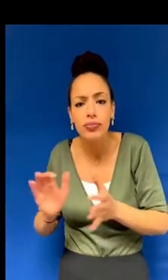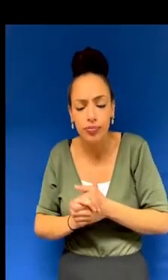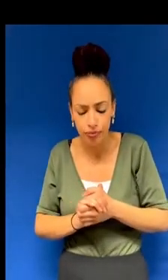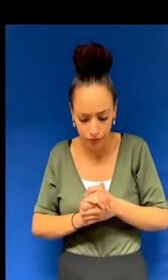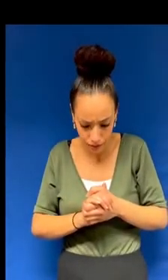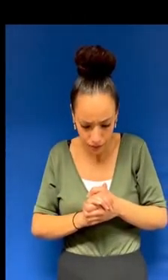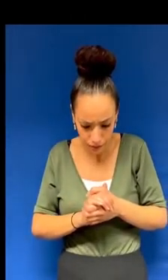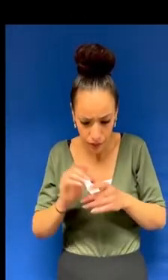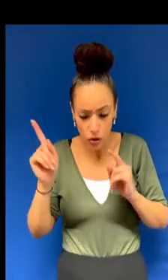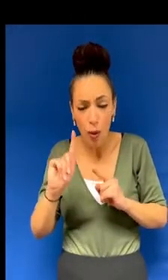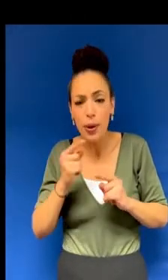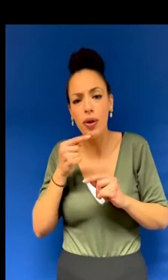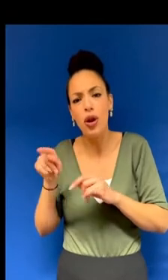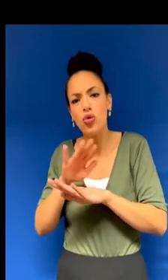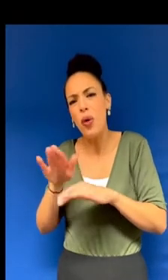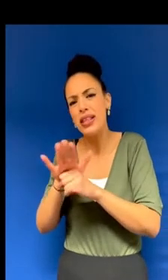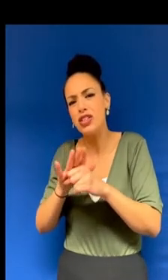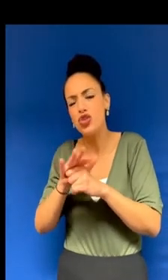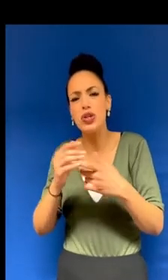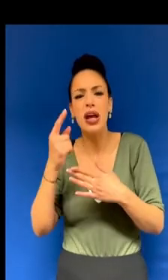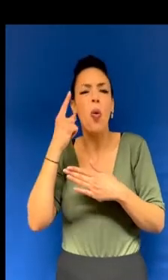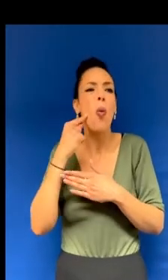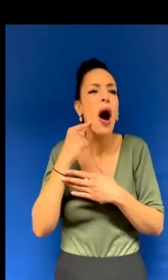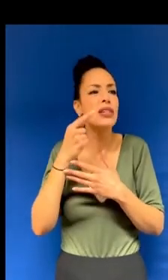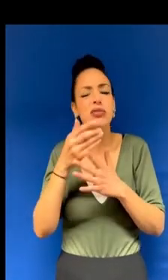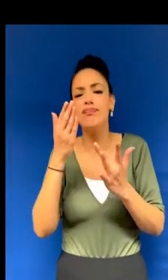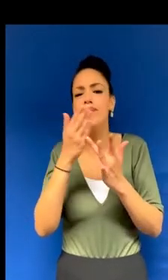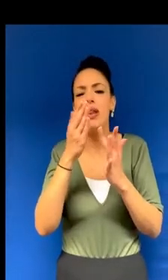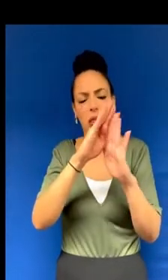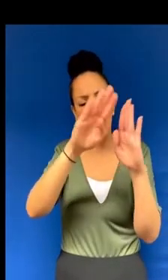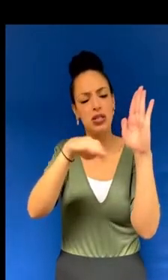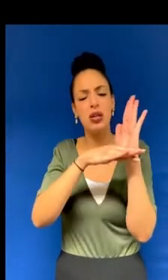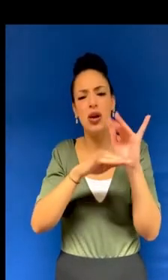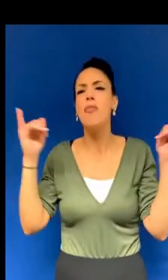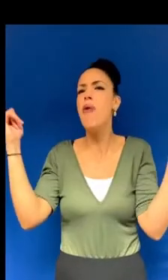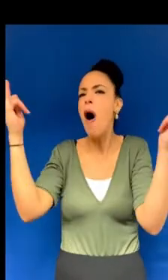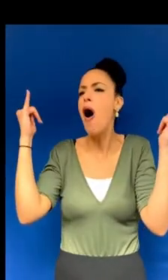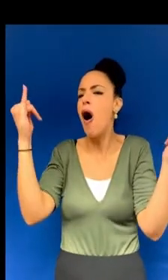Corona, or they die because they don't have the money to live. I think people who aren't in these